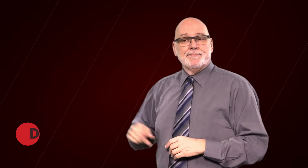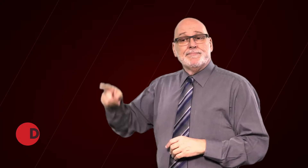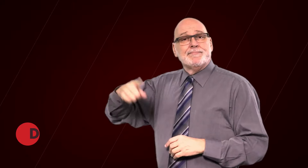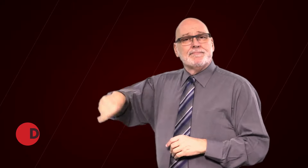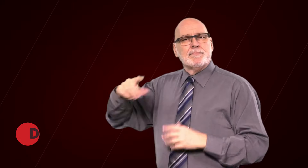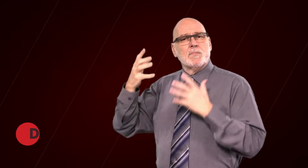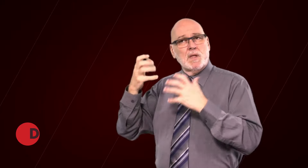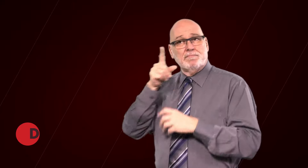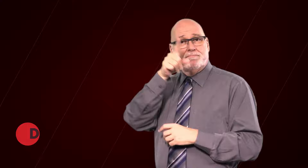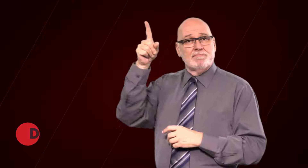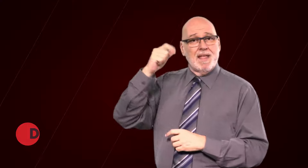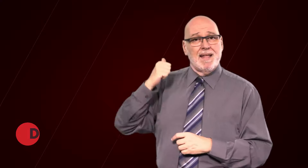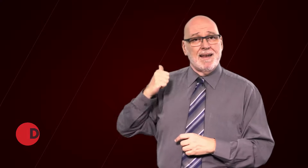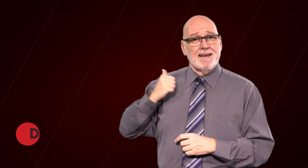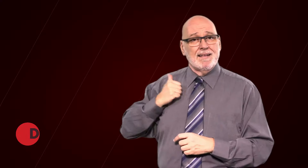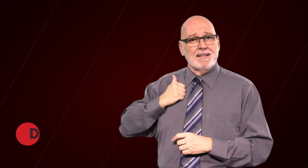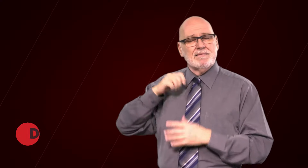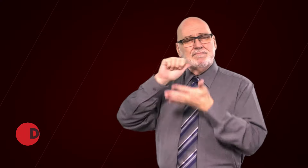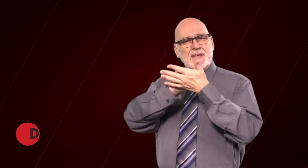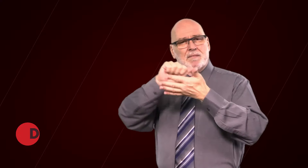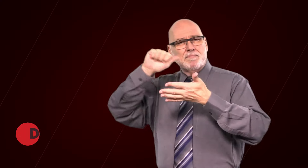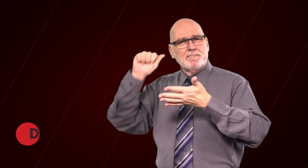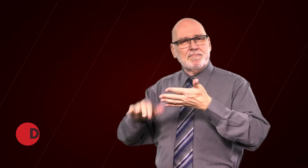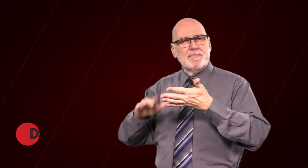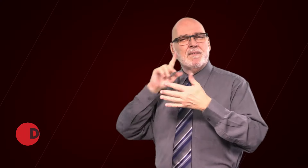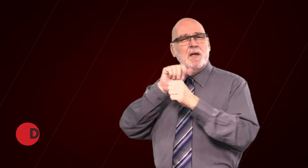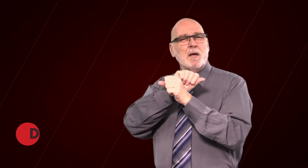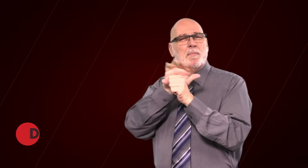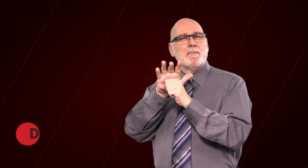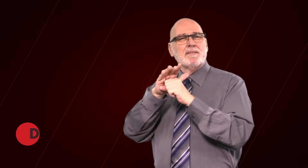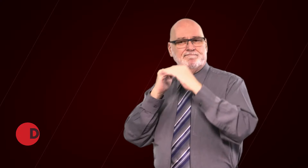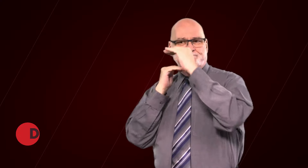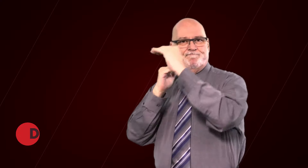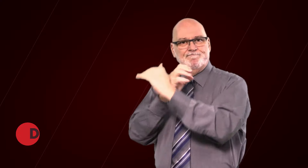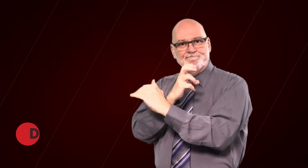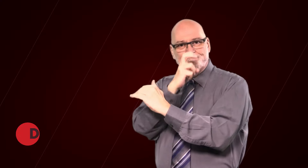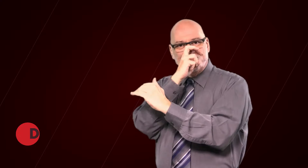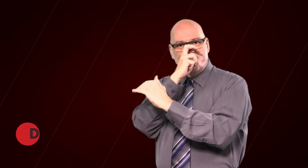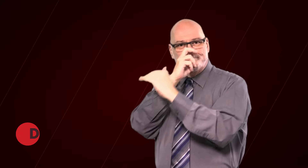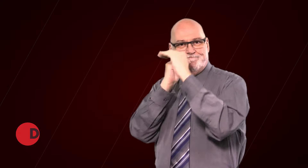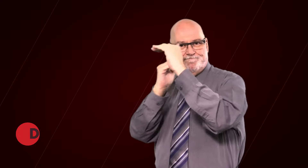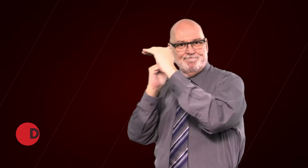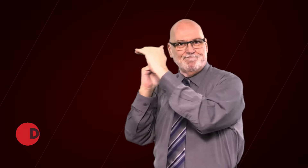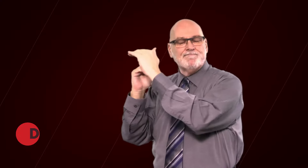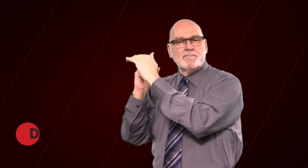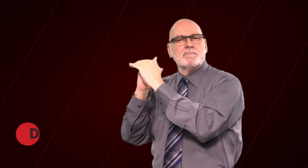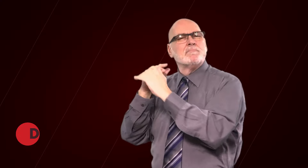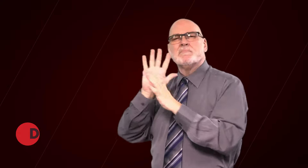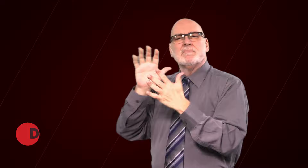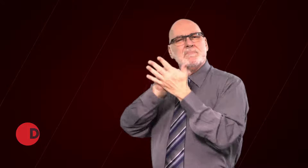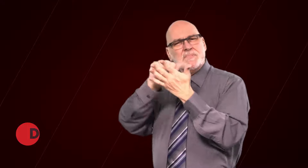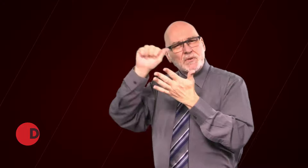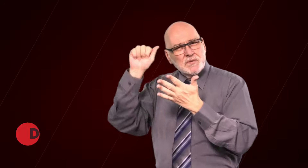They want Canada to remove pandemic restrictions that make it